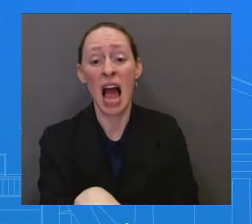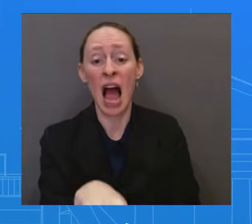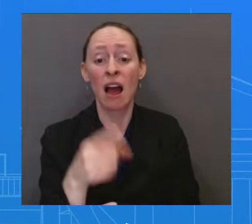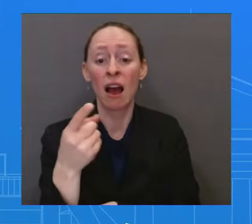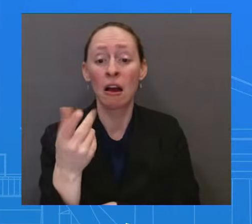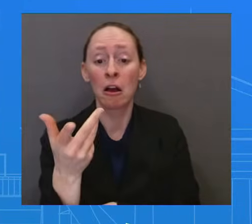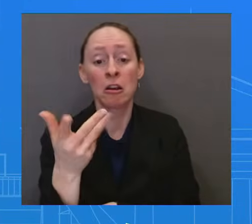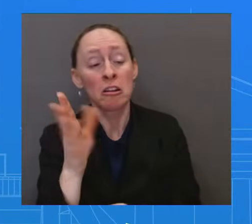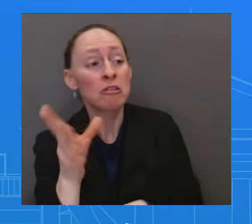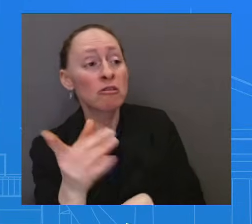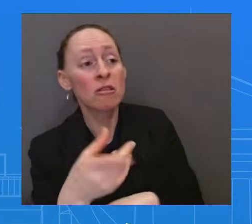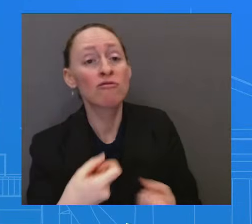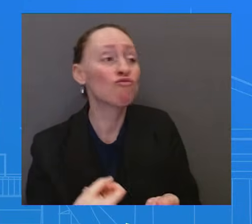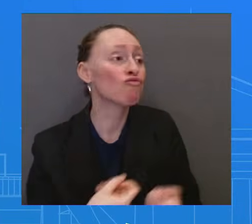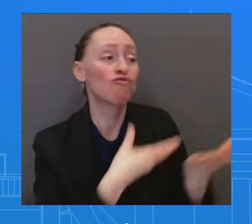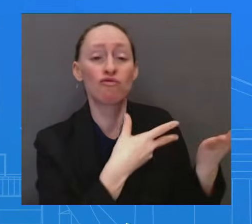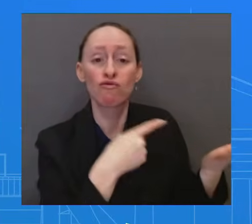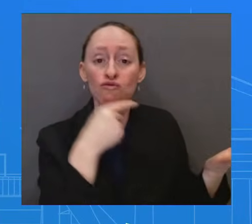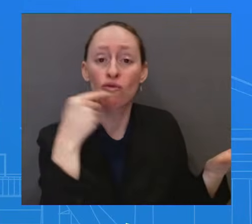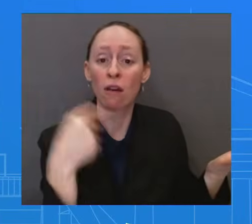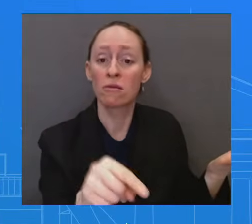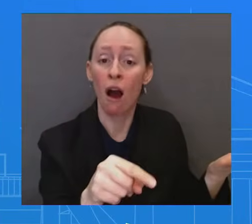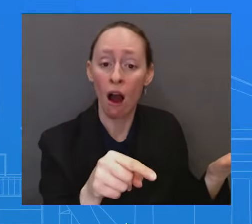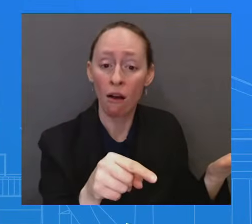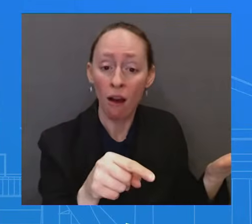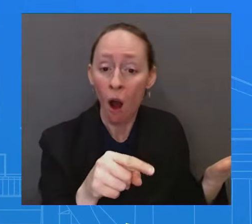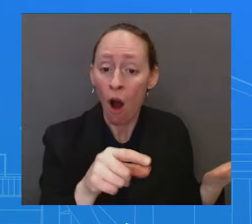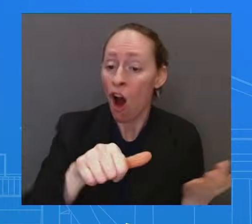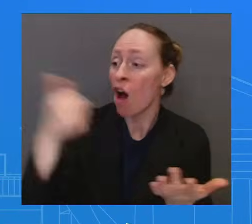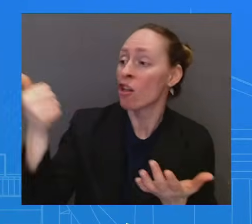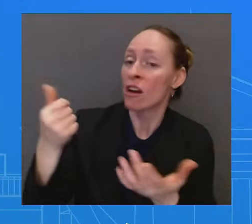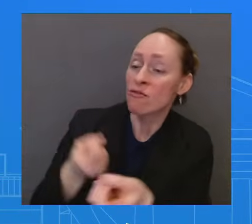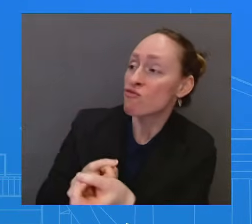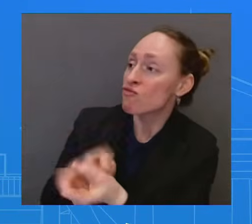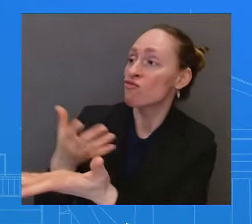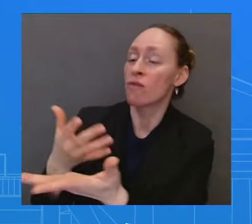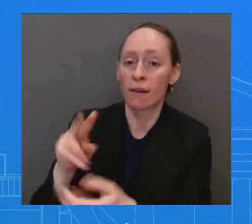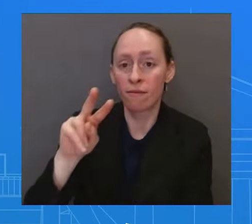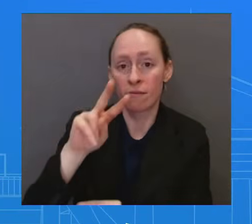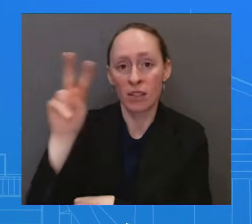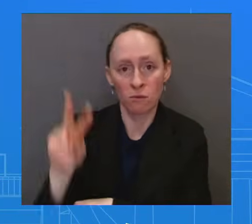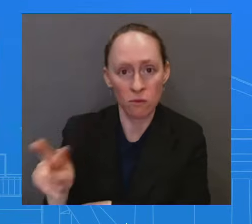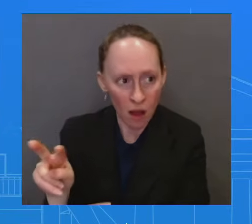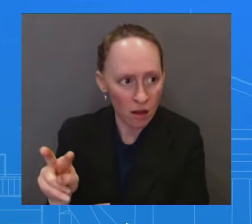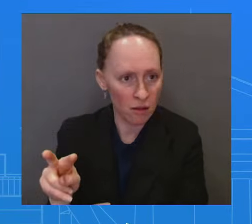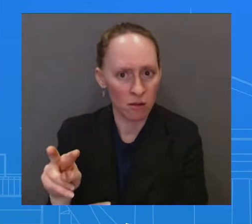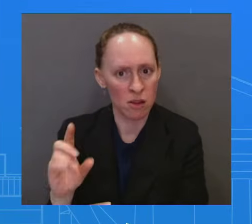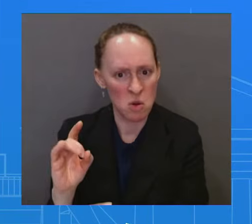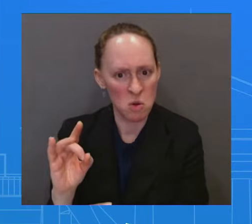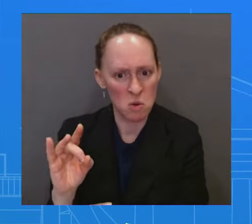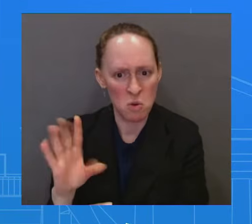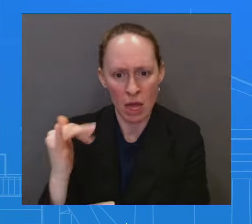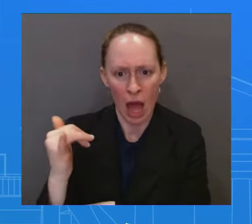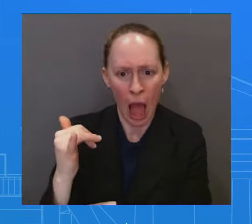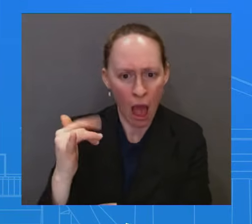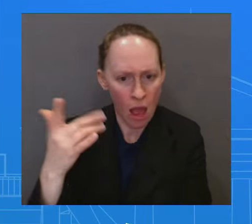on some other case that may end up with that person being returned to their home county? Mr. Kirby: He would say to them, as he would say to Americans around the world: